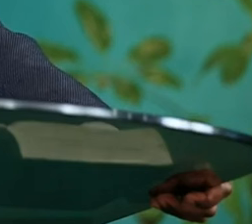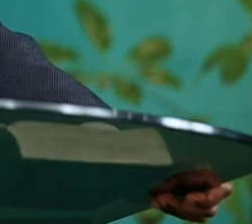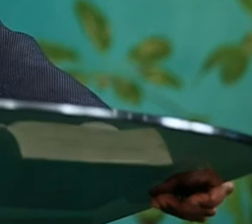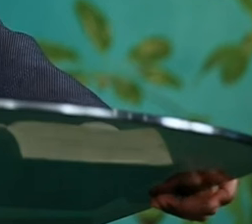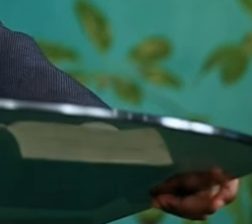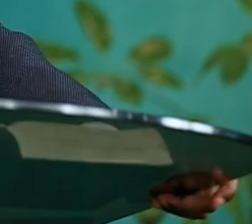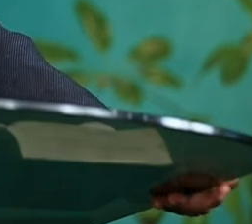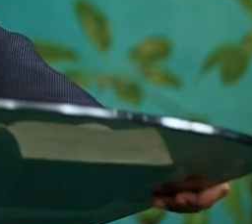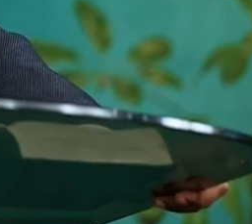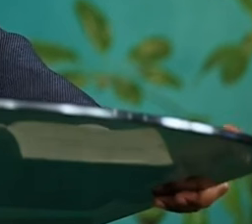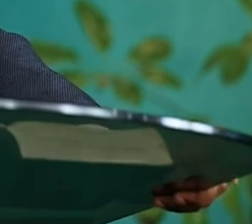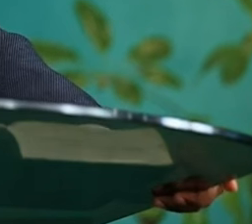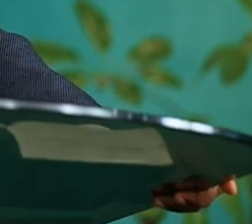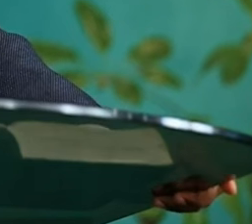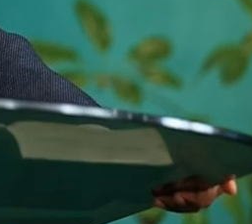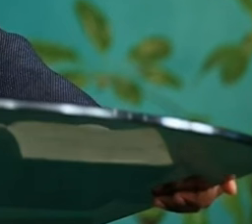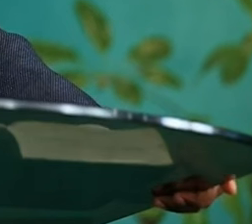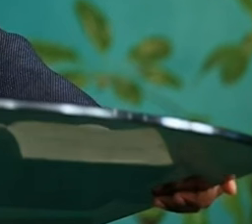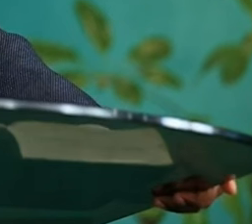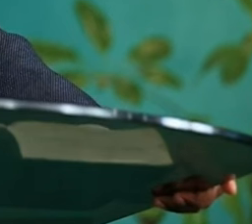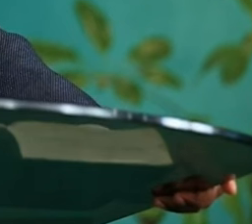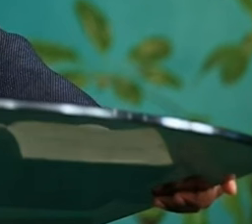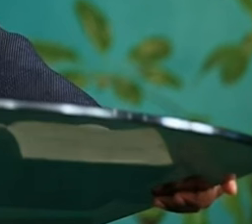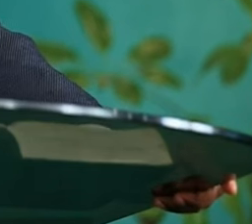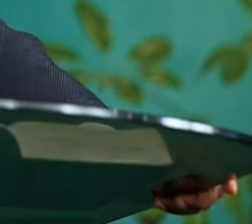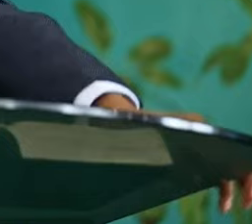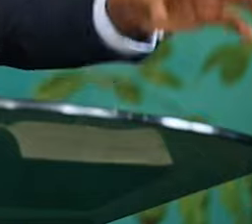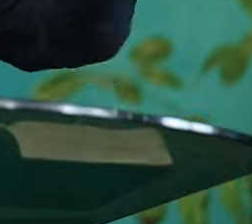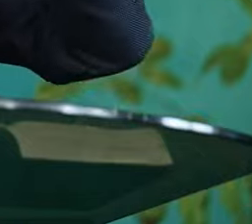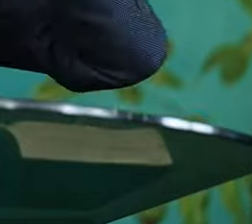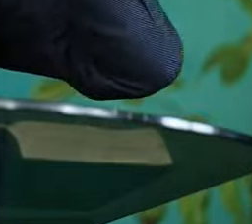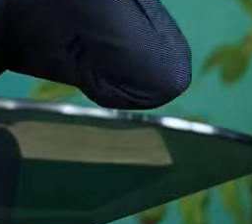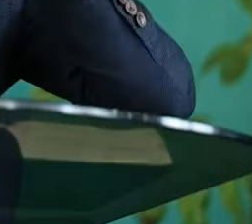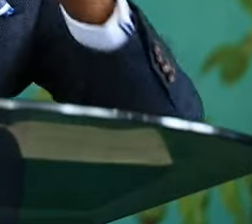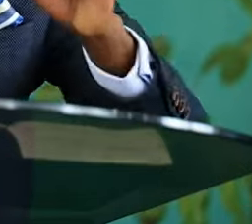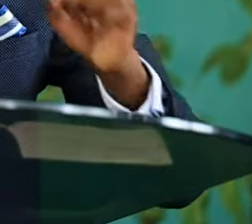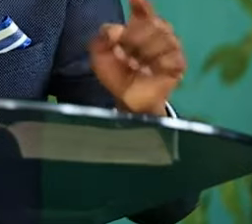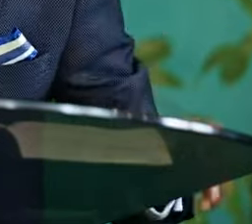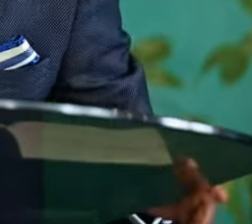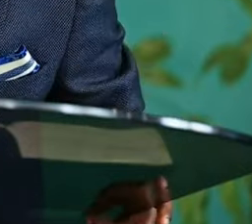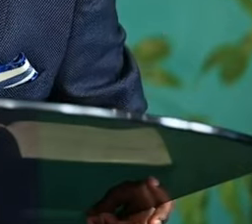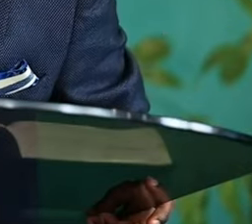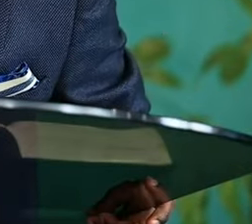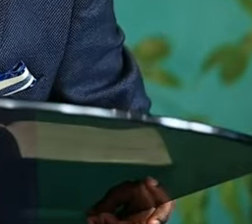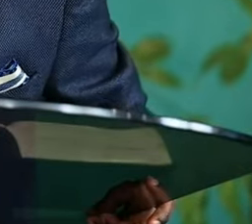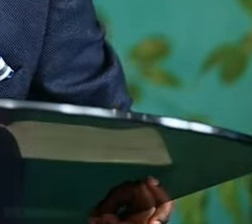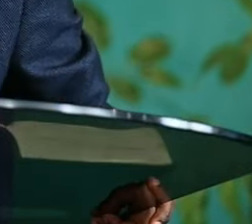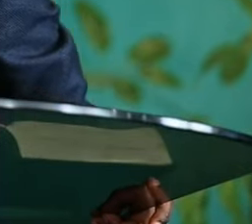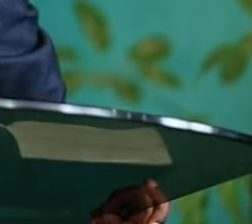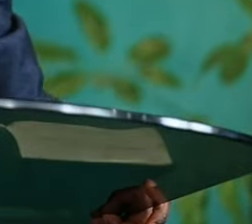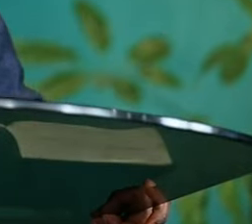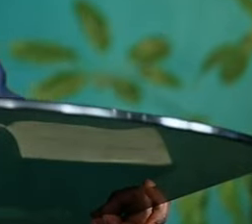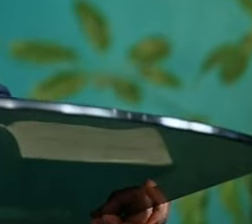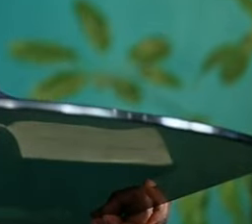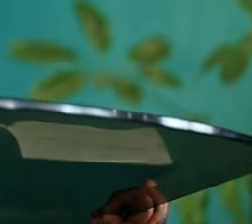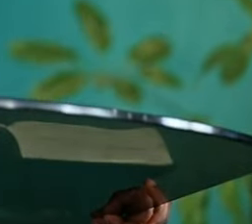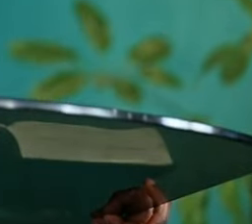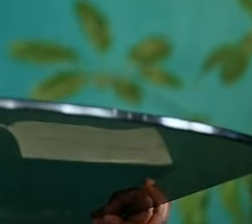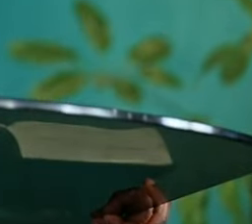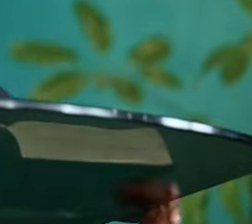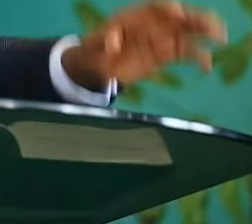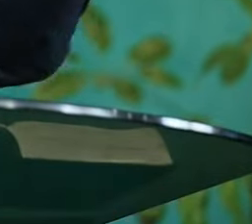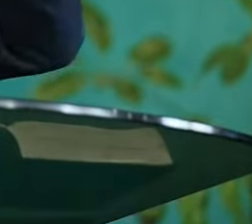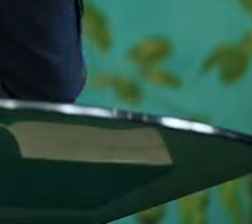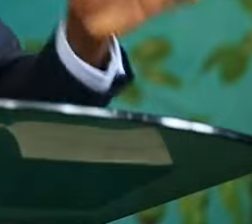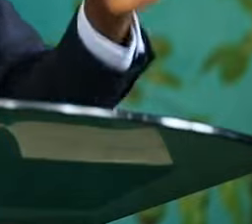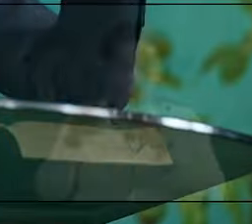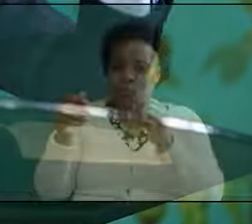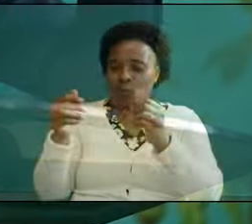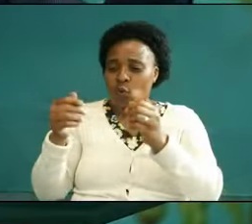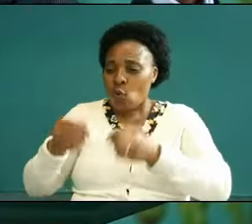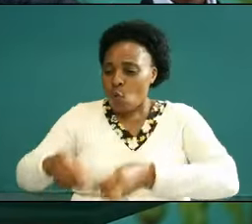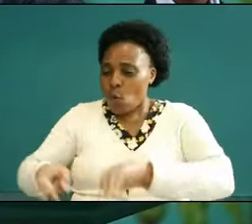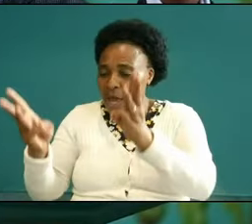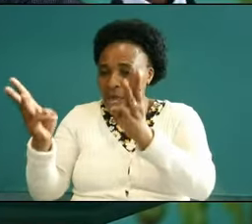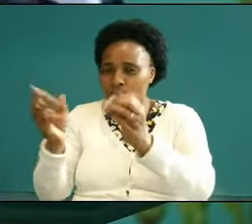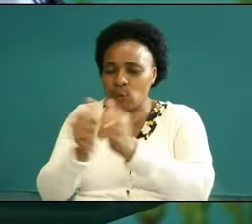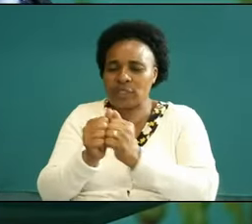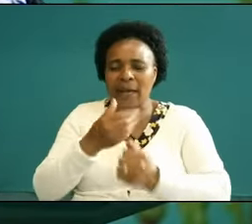unfair to put a blind man in the same ring with a man who sees and they